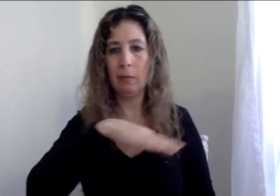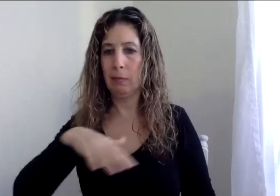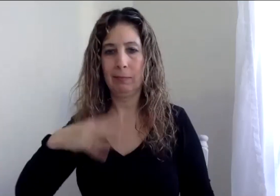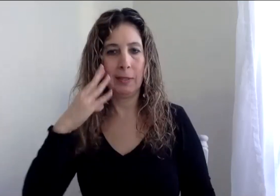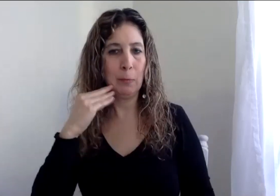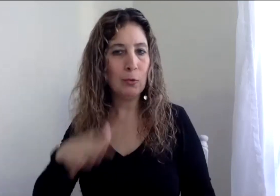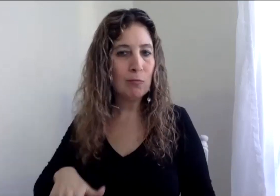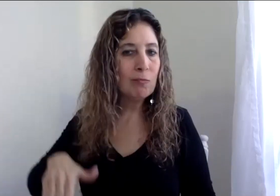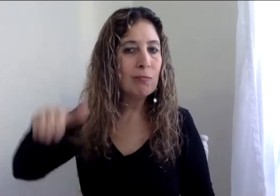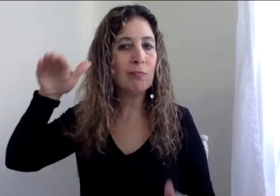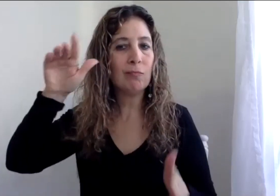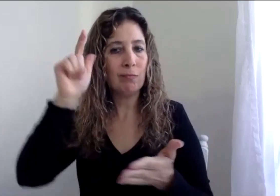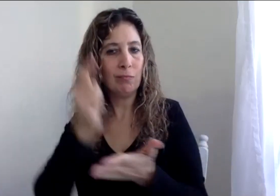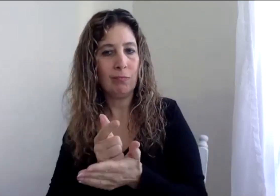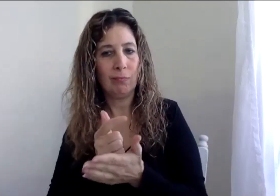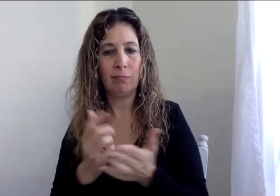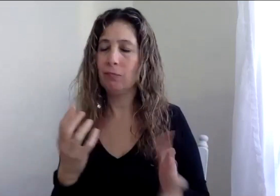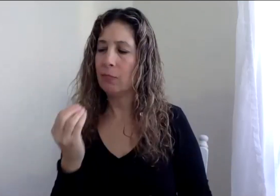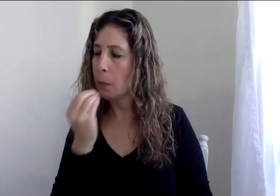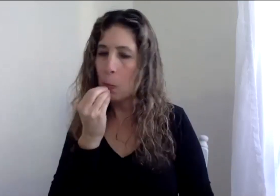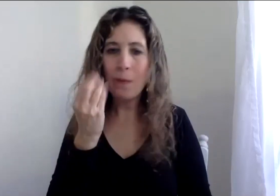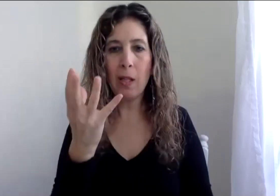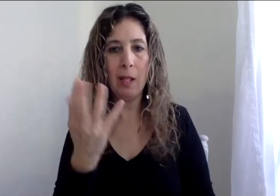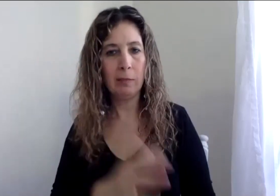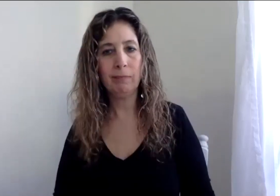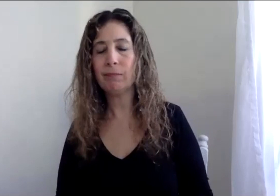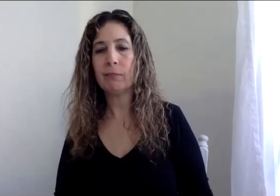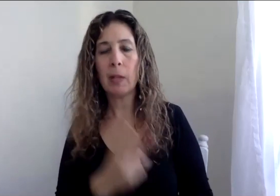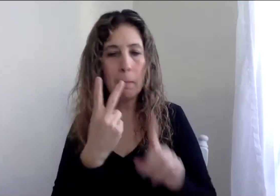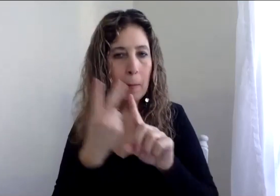We want them to feel about the school like we did as we grew up and we had these